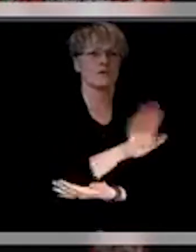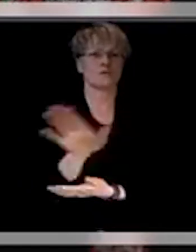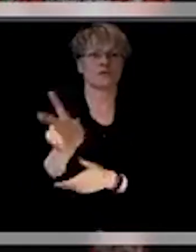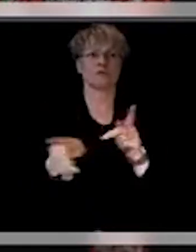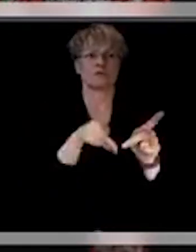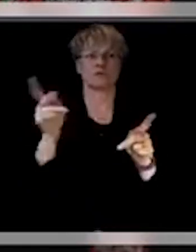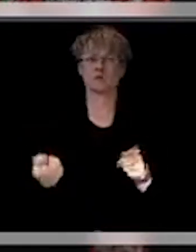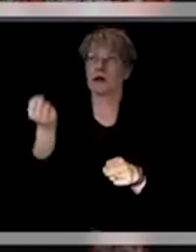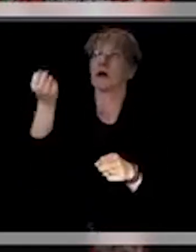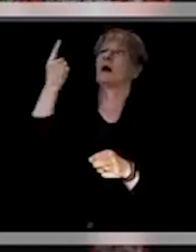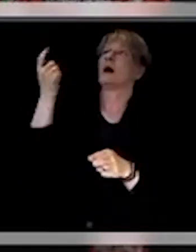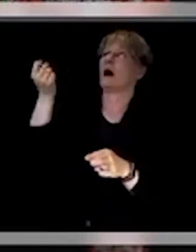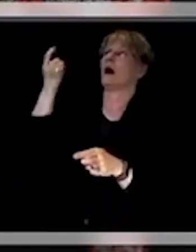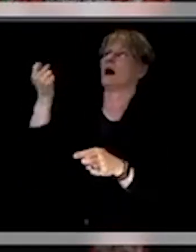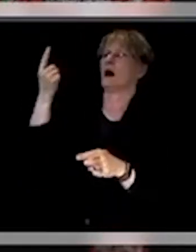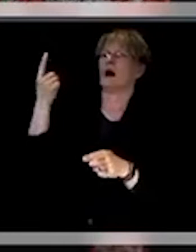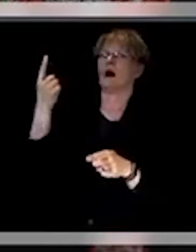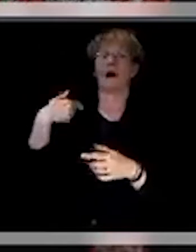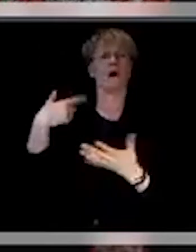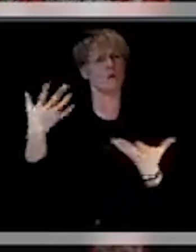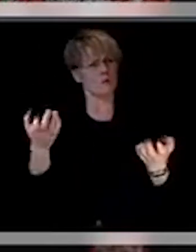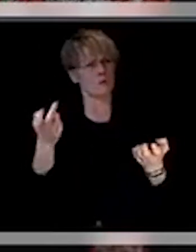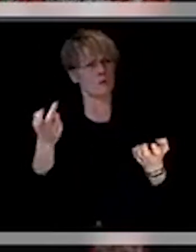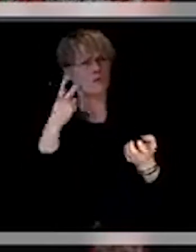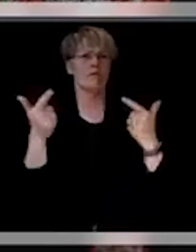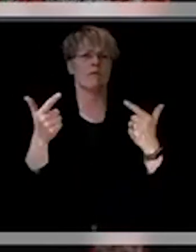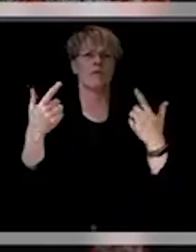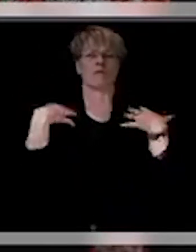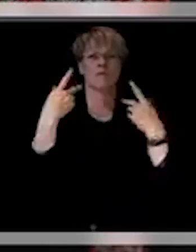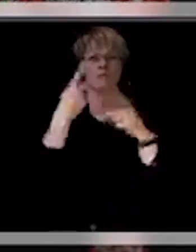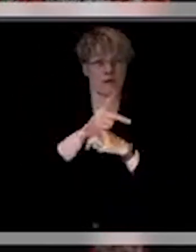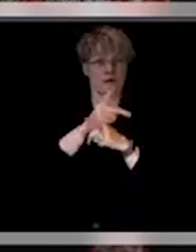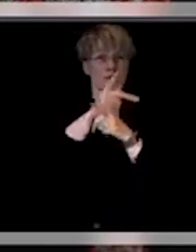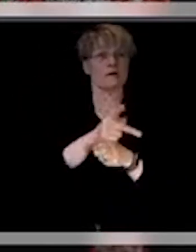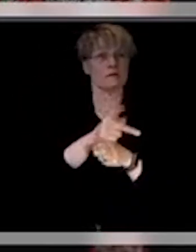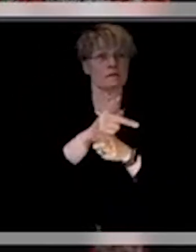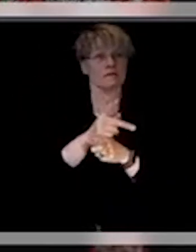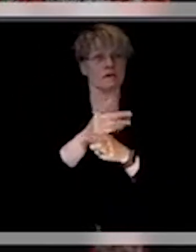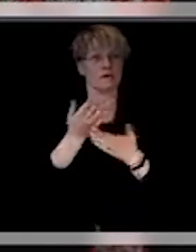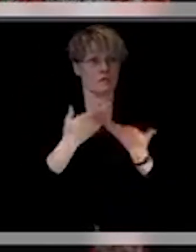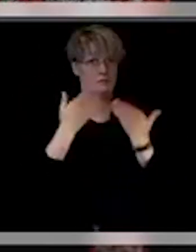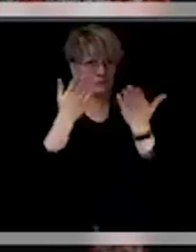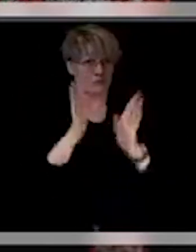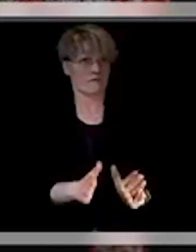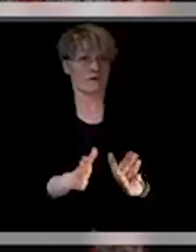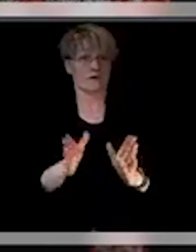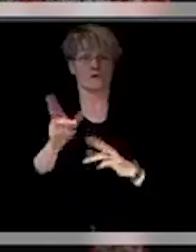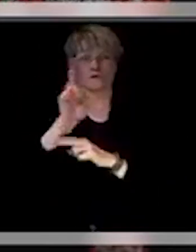community model use of face coverings and physical distancing and being careful where